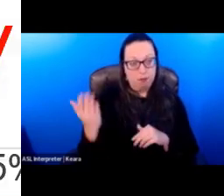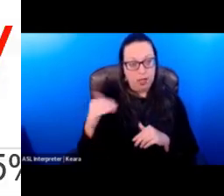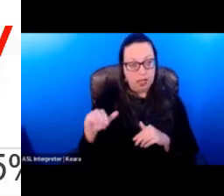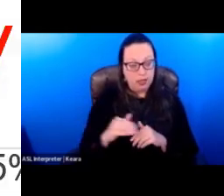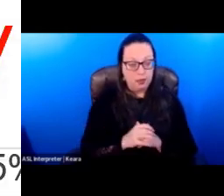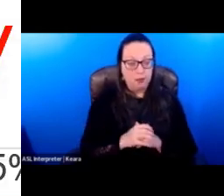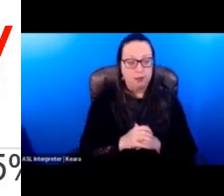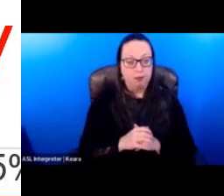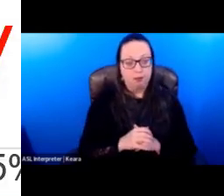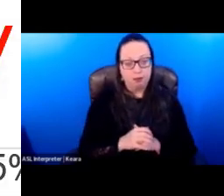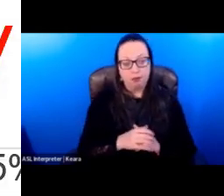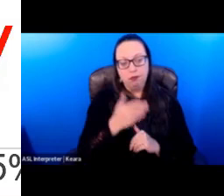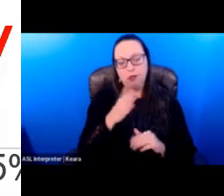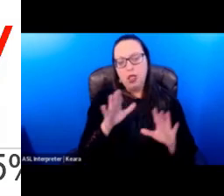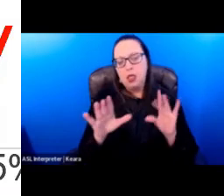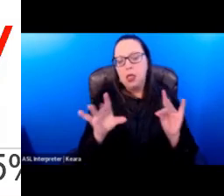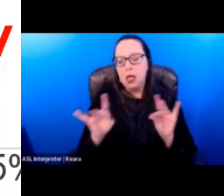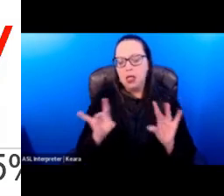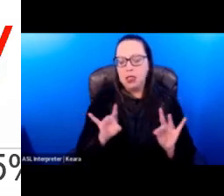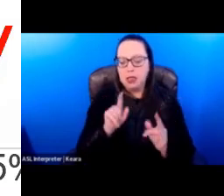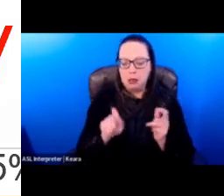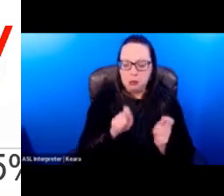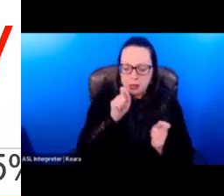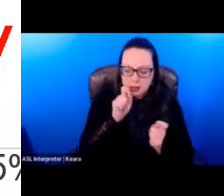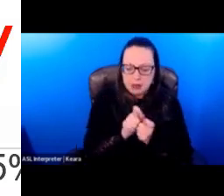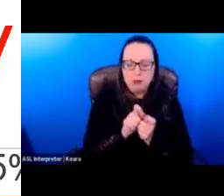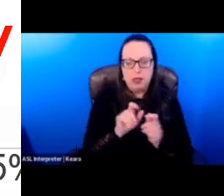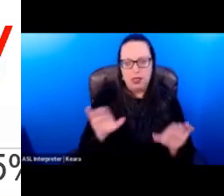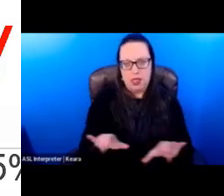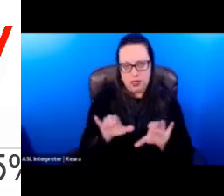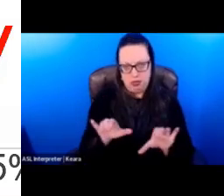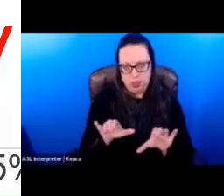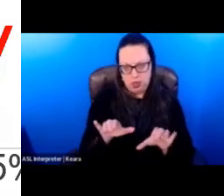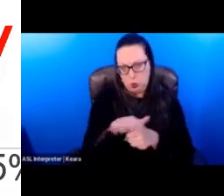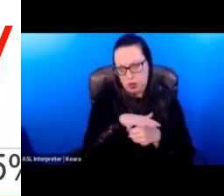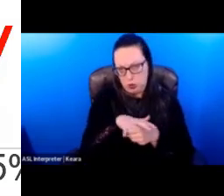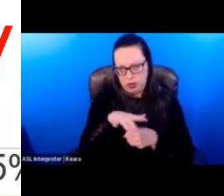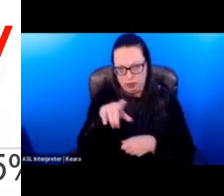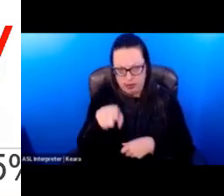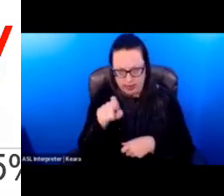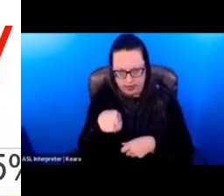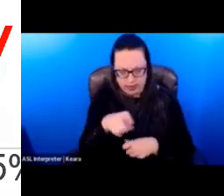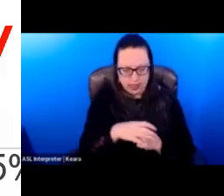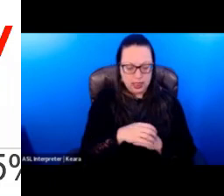are some selected specific activities, or areas of need that individuals who said yes,